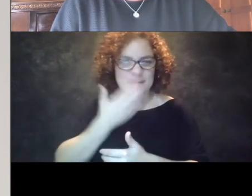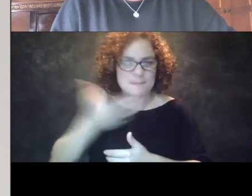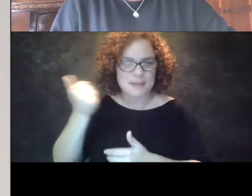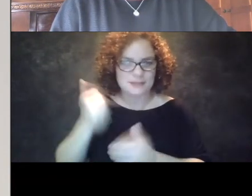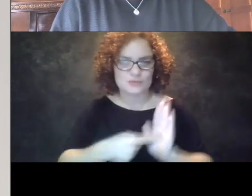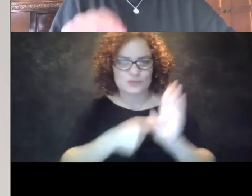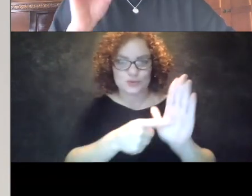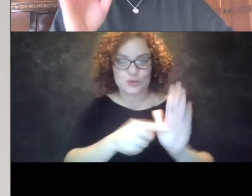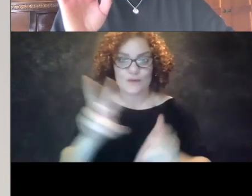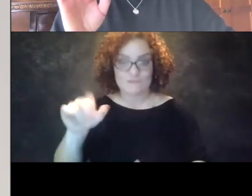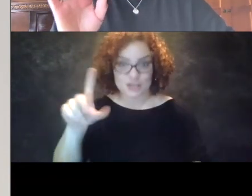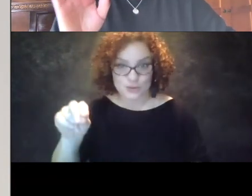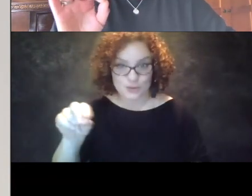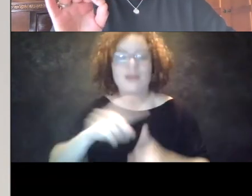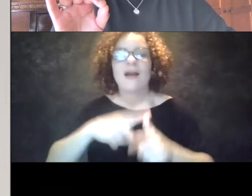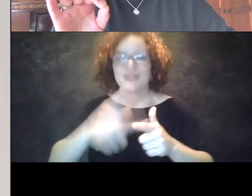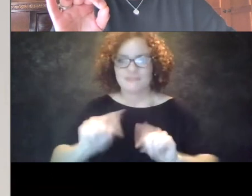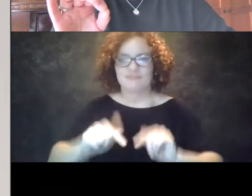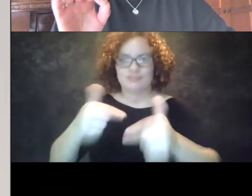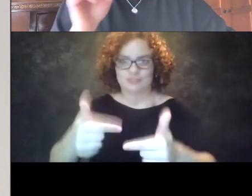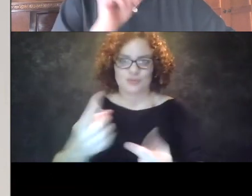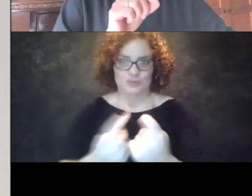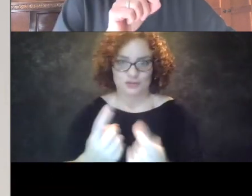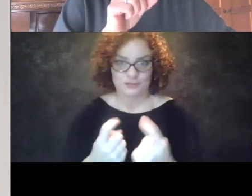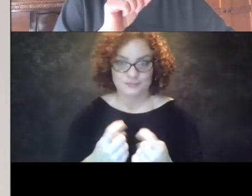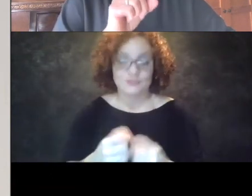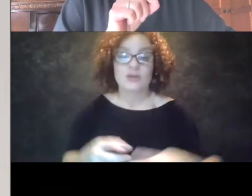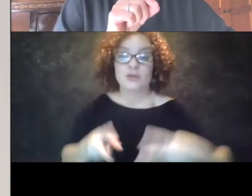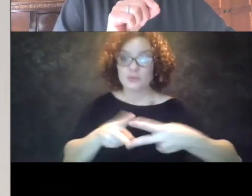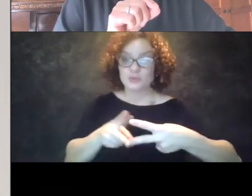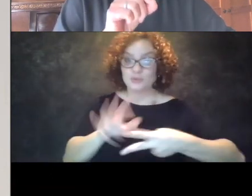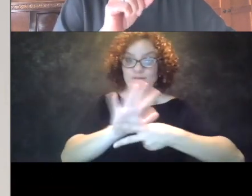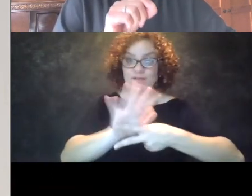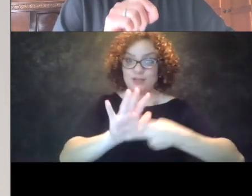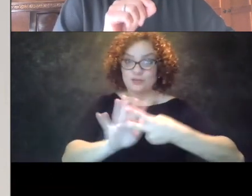So there's two videos I want to show you they're both taken from the social skills Open Hands